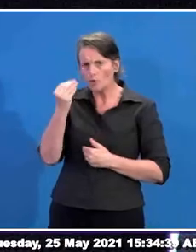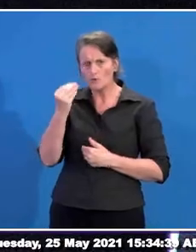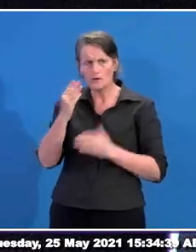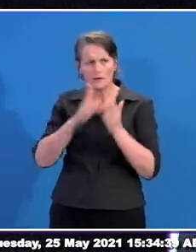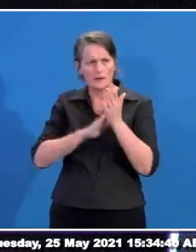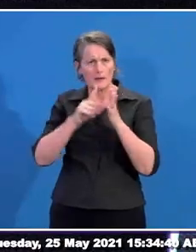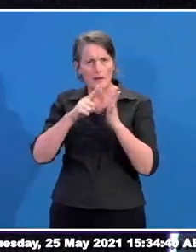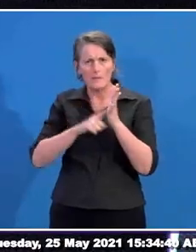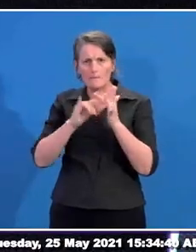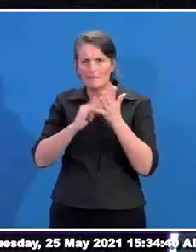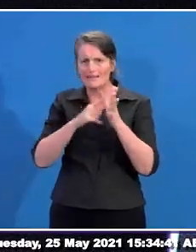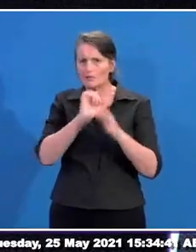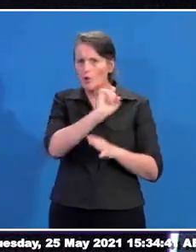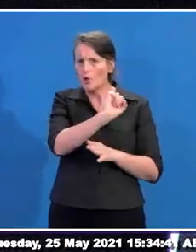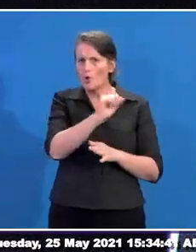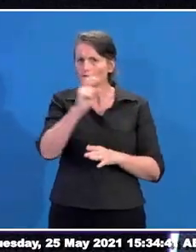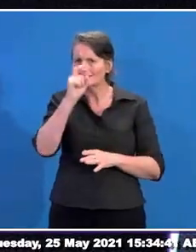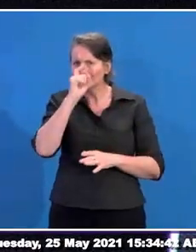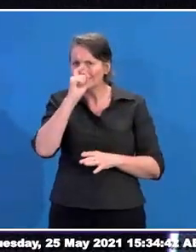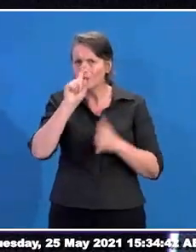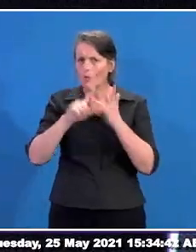or it was by Sunnyfield.